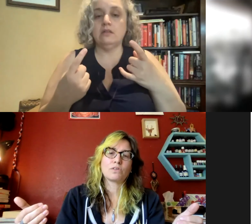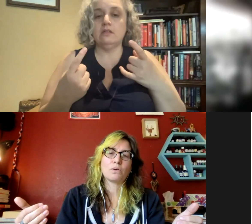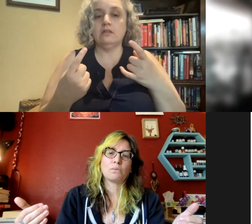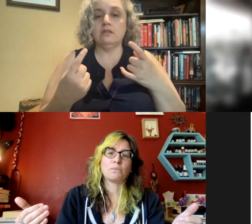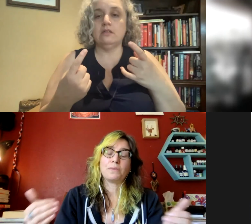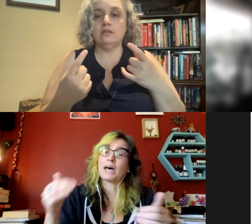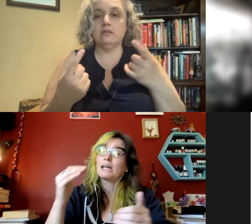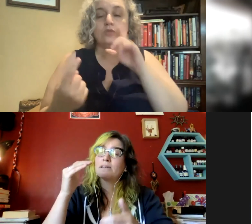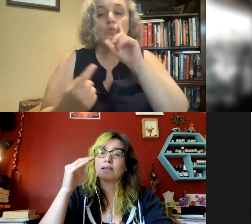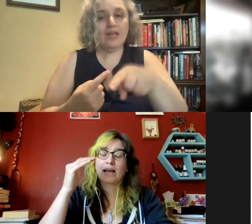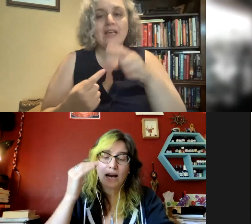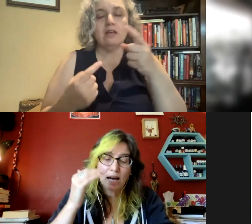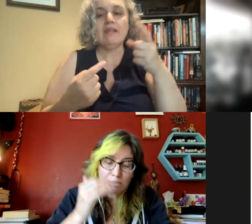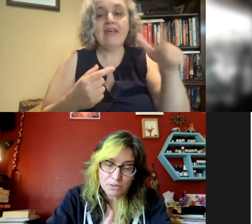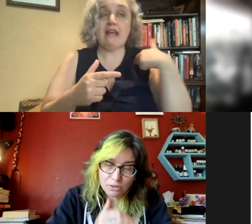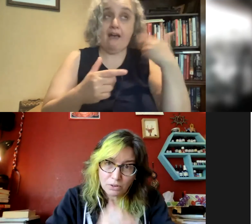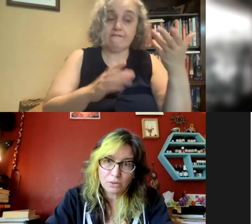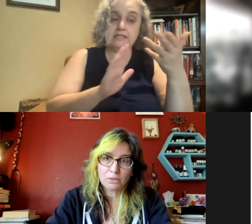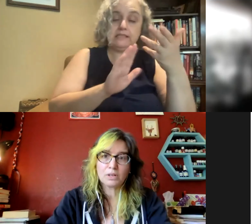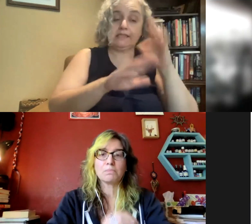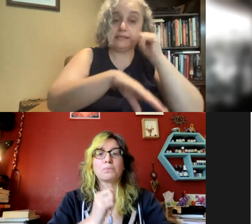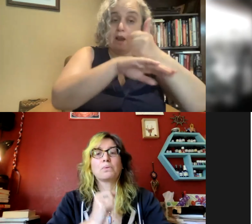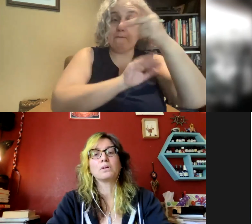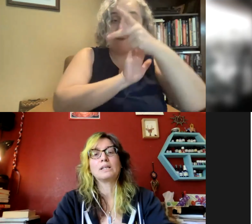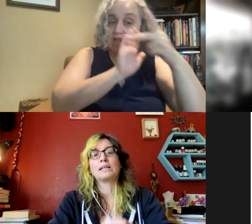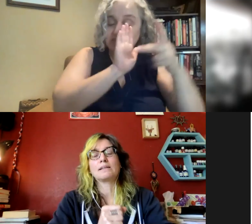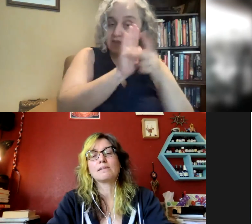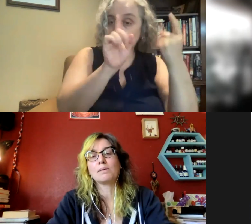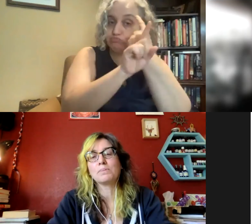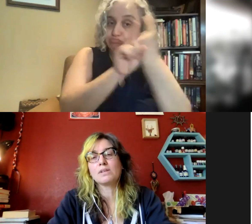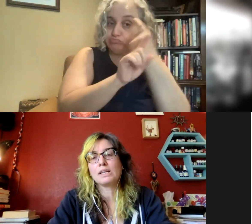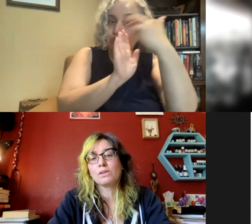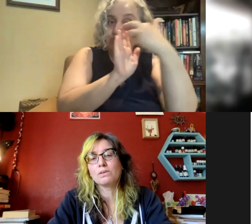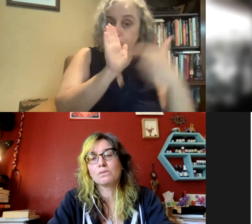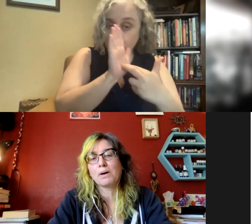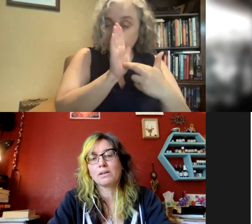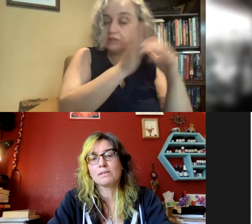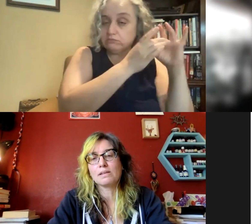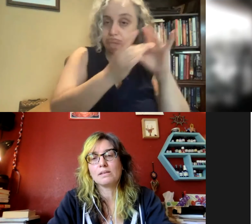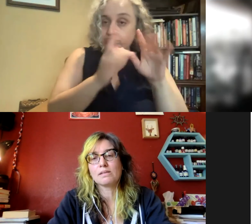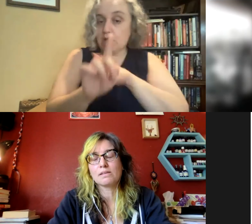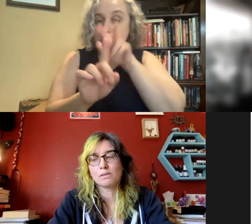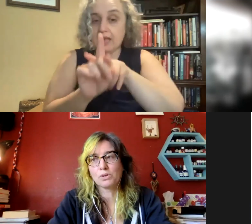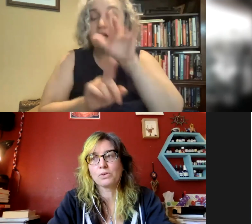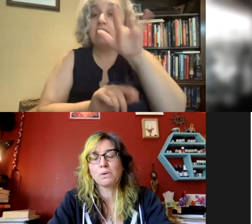That is an absolute important next step, is to get those policies similar to what